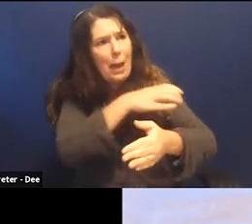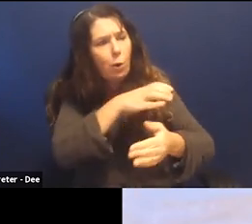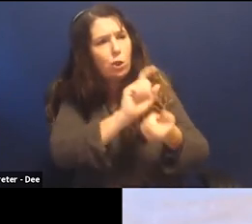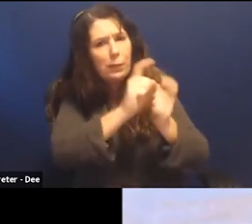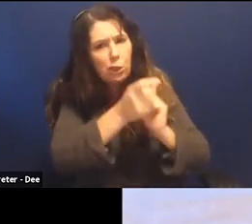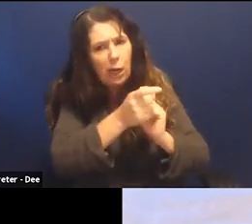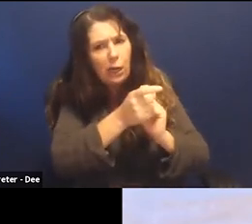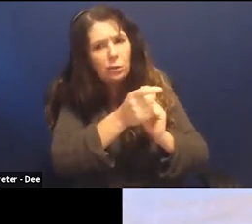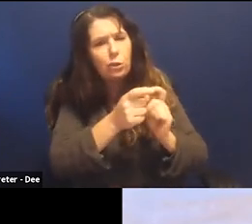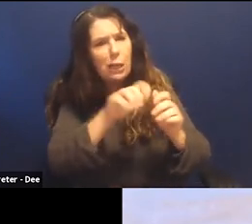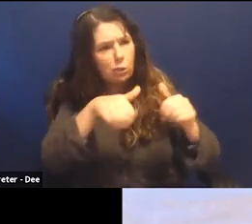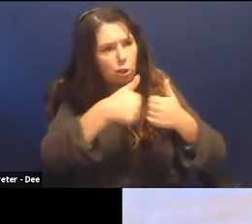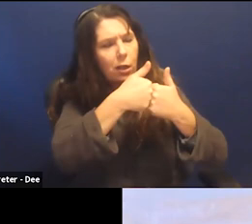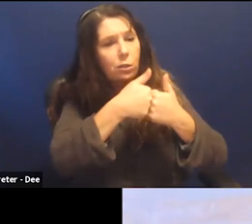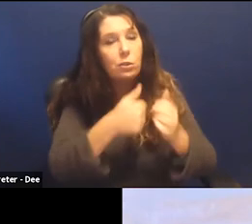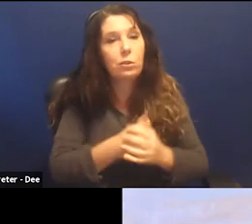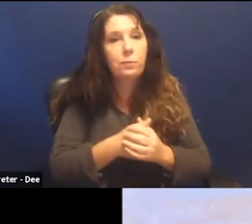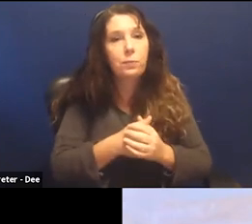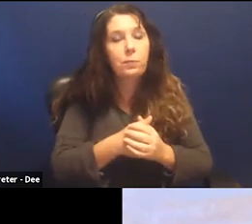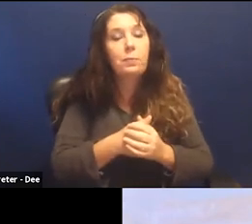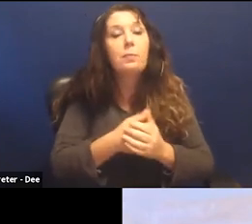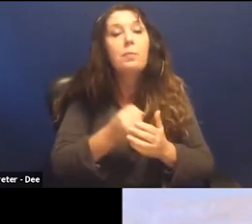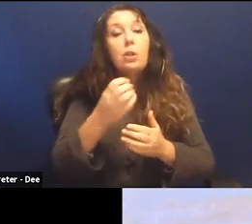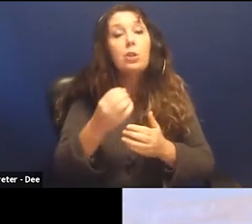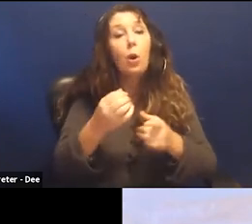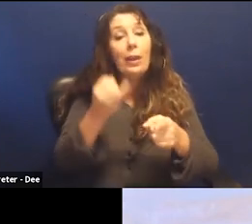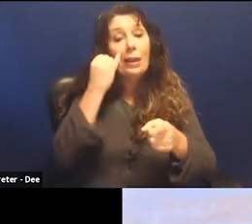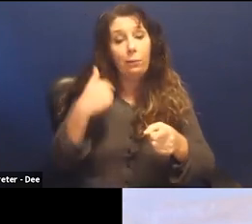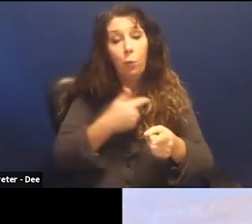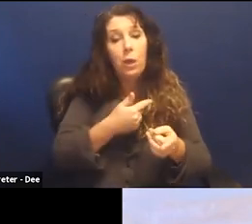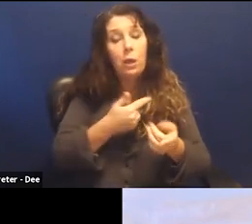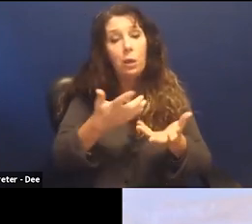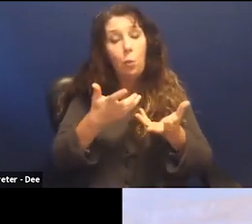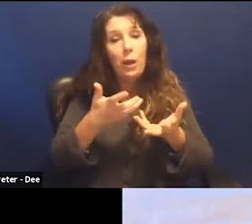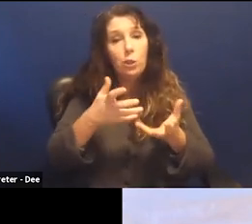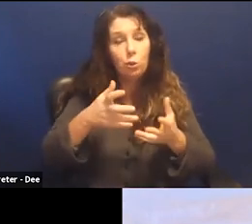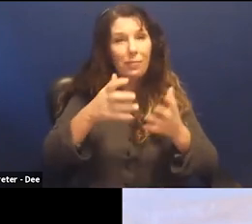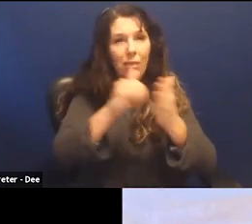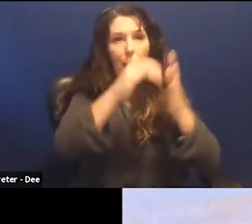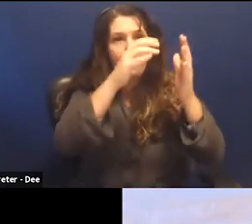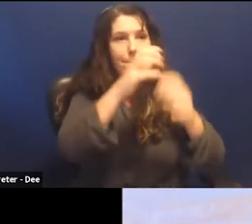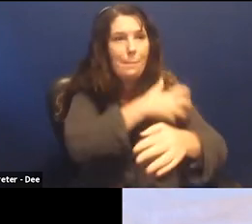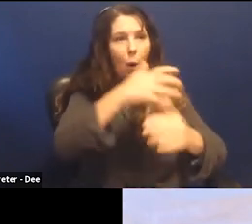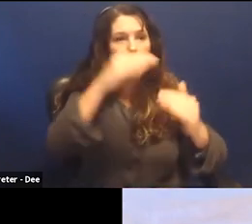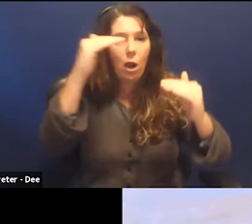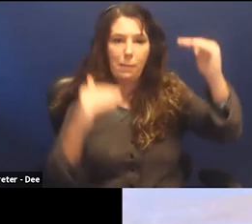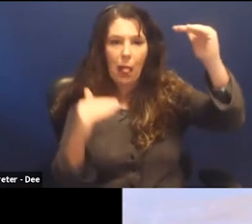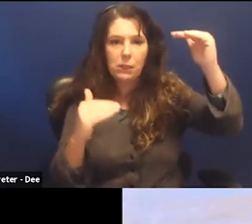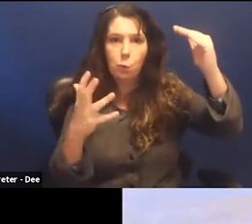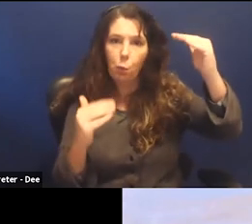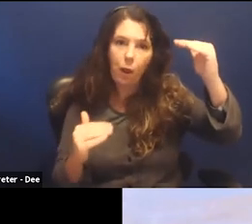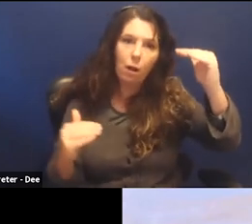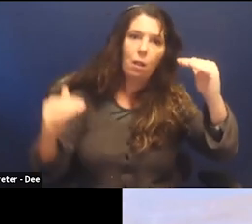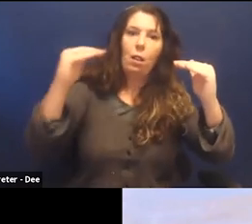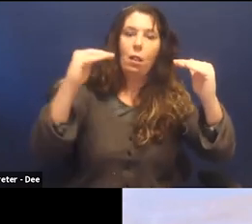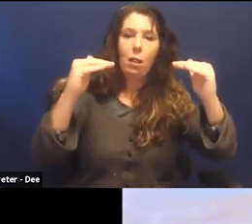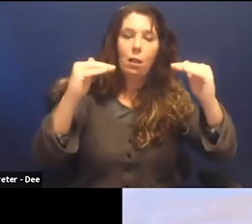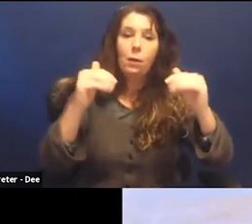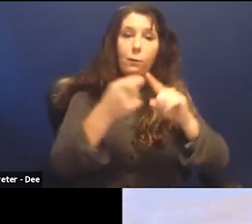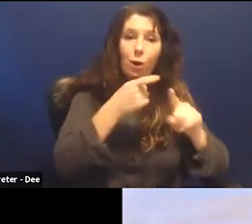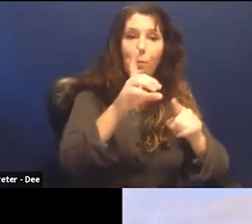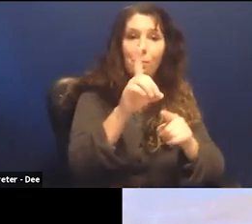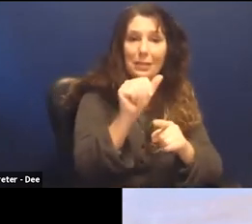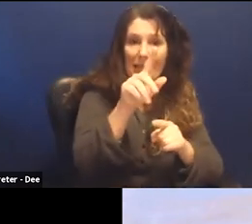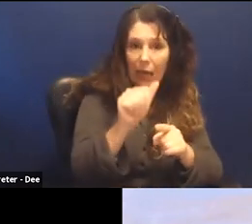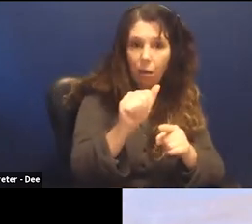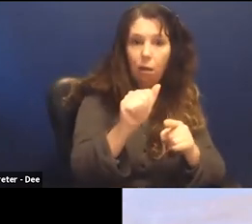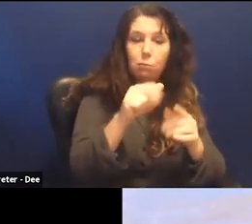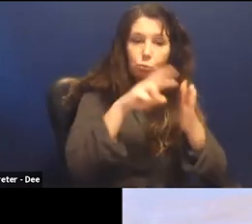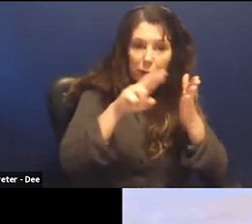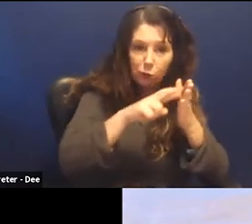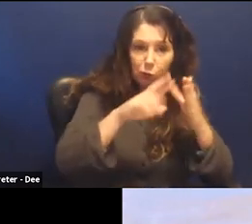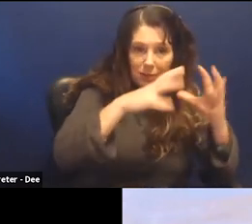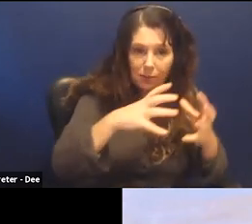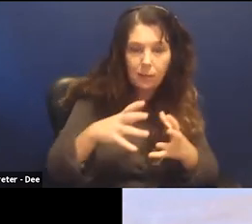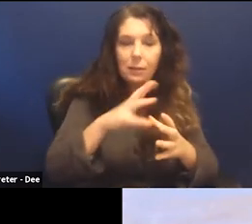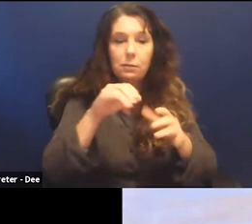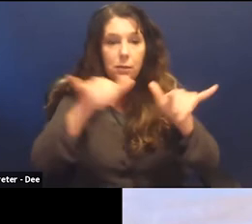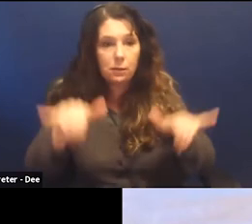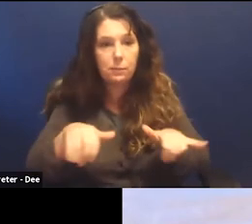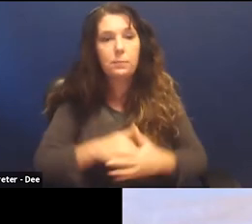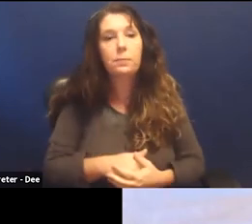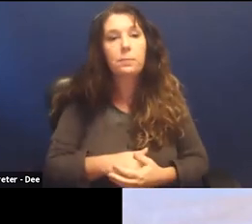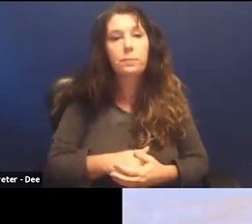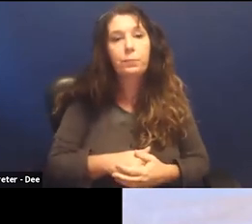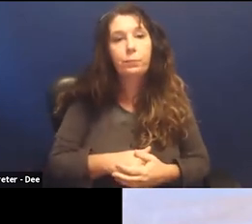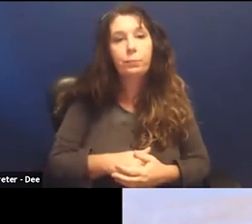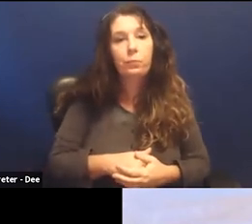In intersection of feminism, in particular, if we ever hope to overturn these power and balances that we see in our data sets, and our data systems.